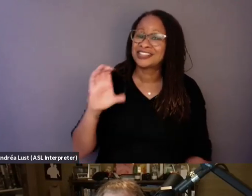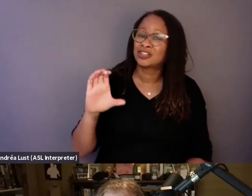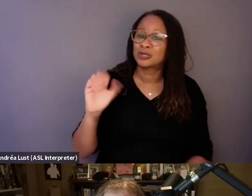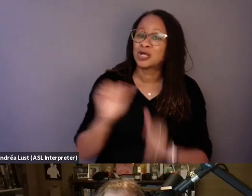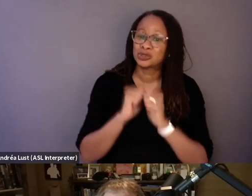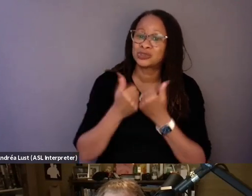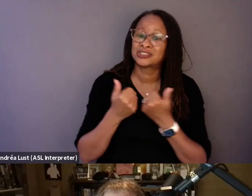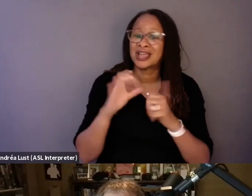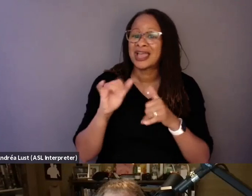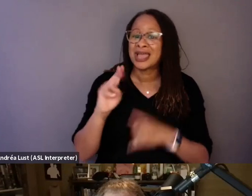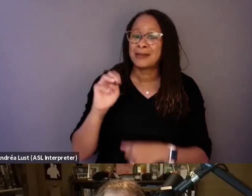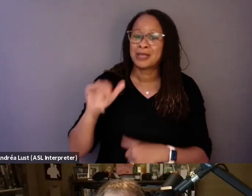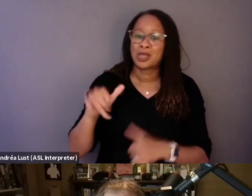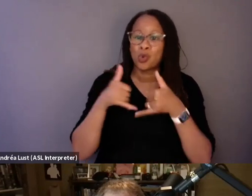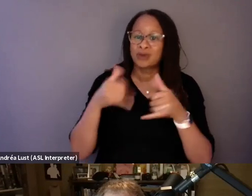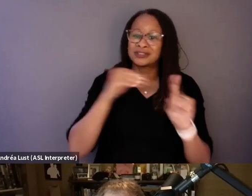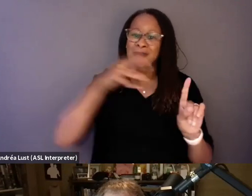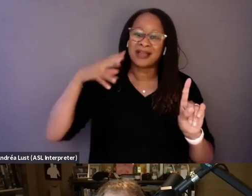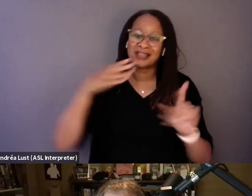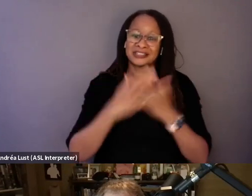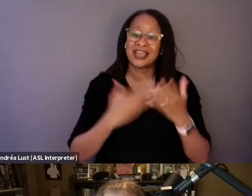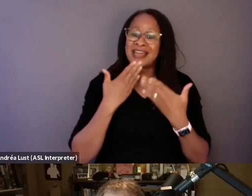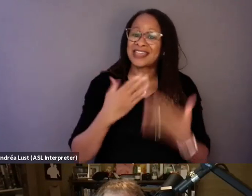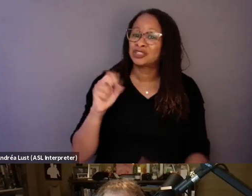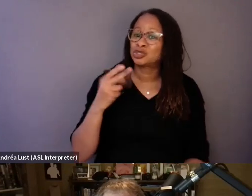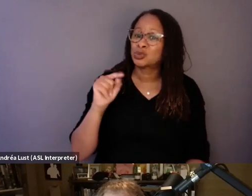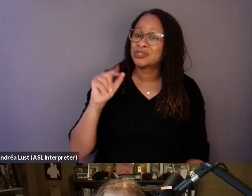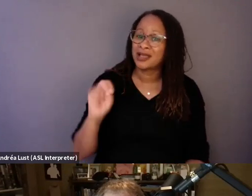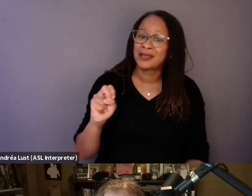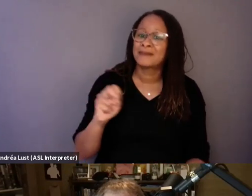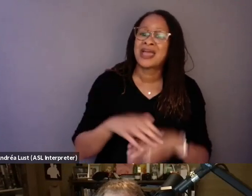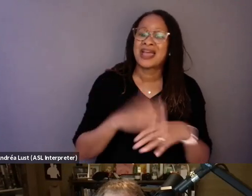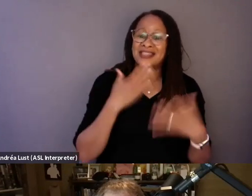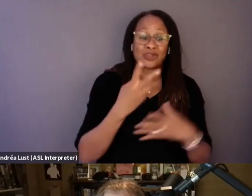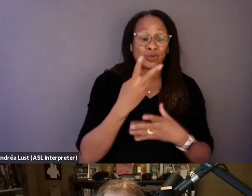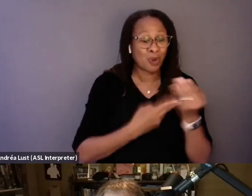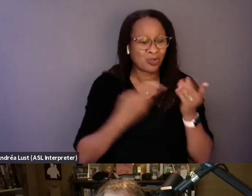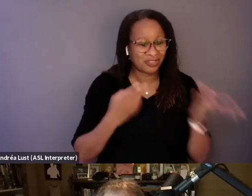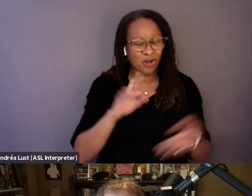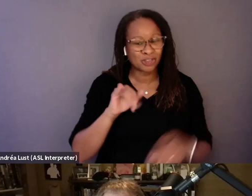The Emmy Award Spotlight Series. Thank you to Showtime and most especially thank you to RJ Cutler and Judy Belushi-Pisano